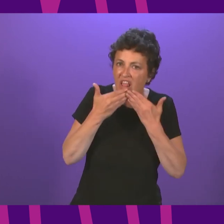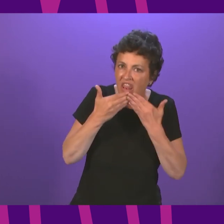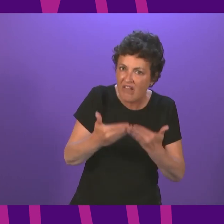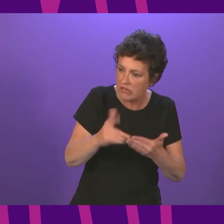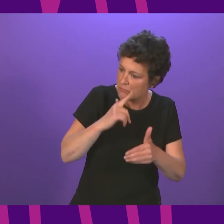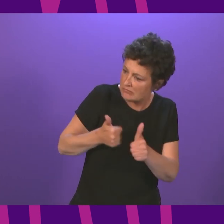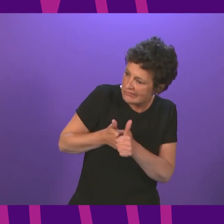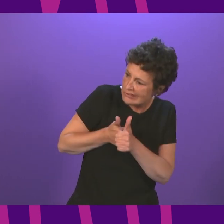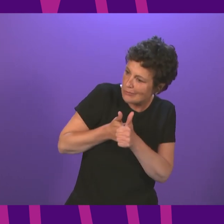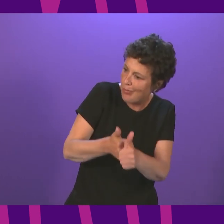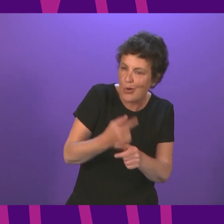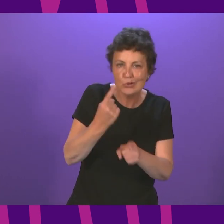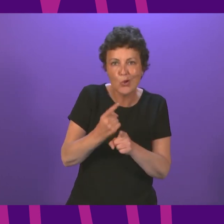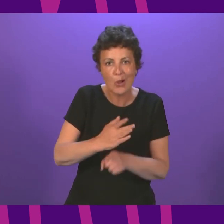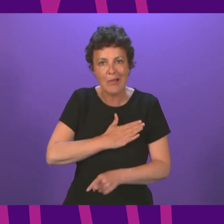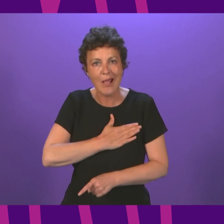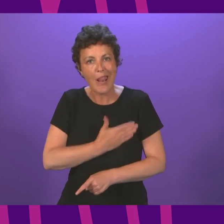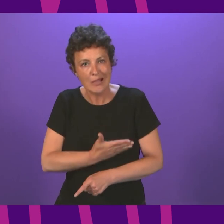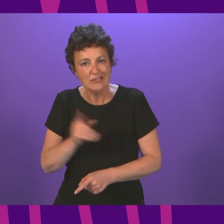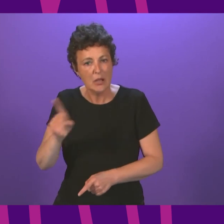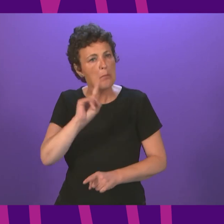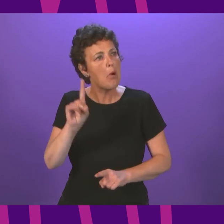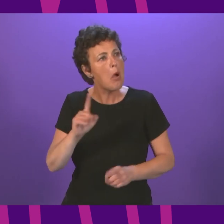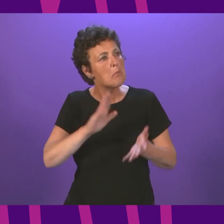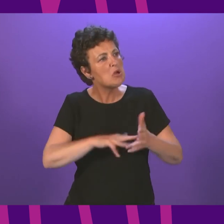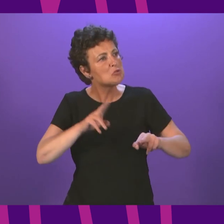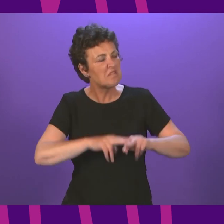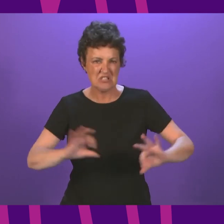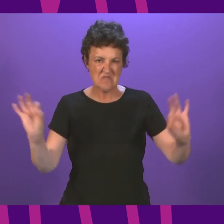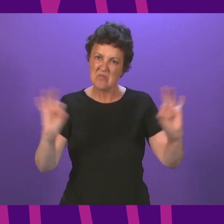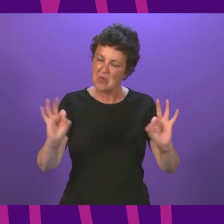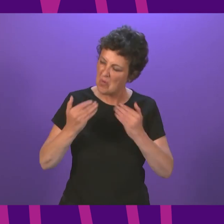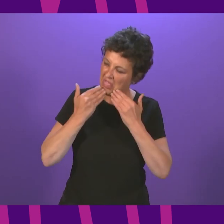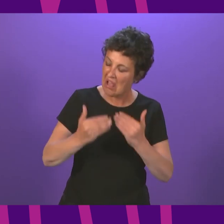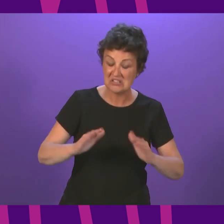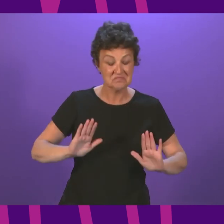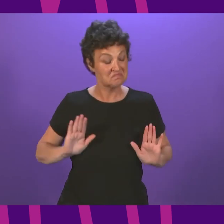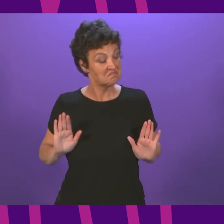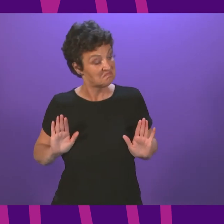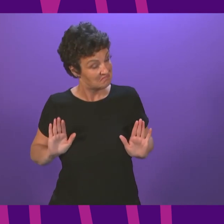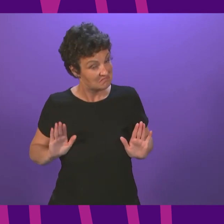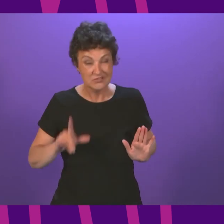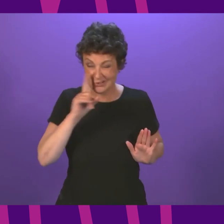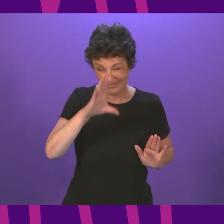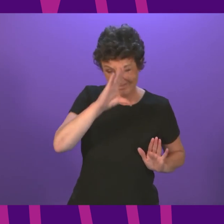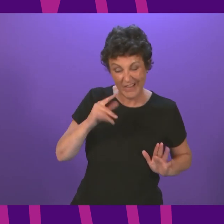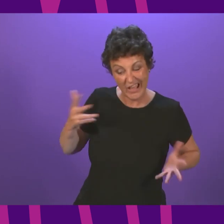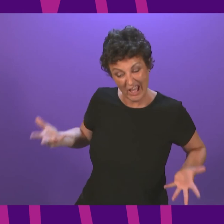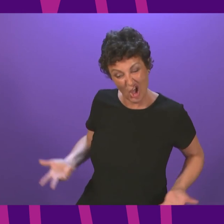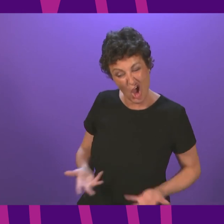S6M-00505, on appointments to the Scottish Commission for Public Audit. I ask Maggie